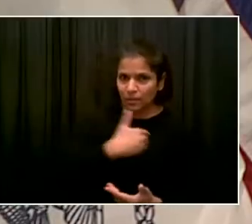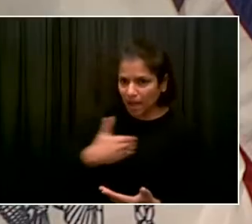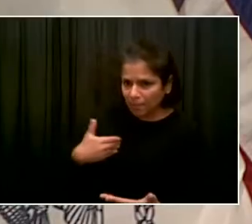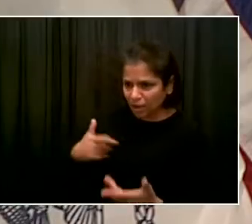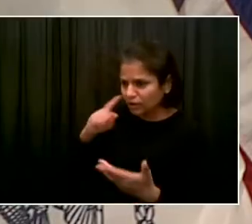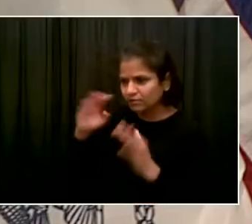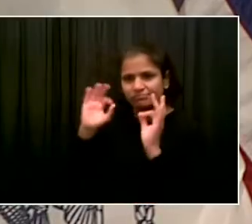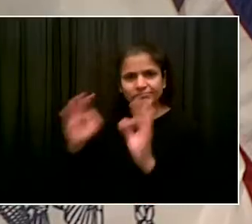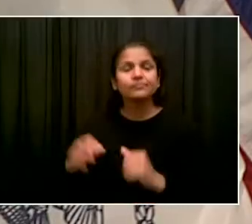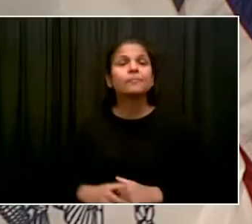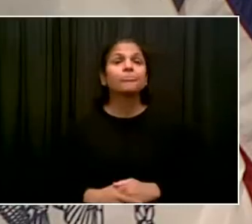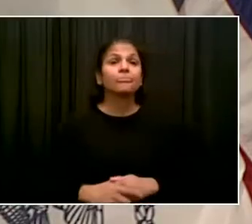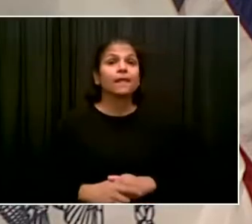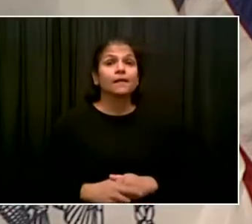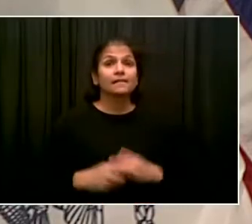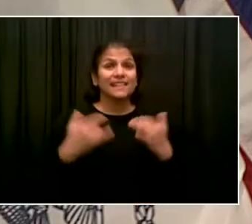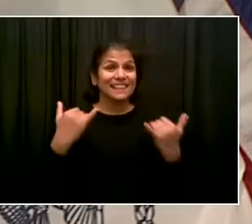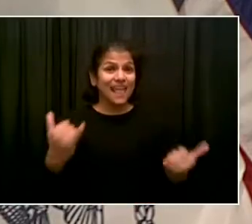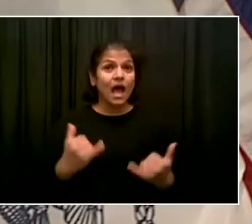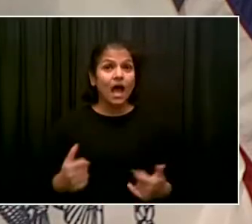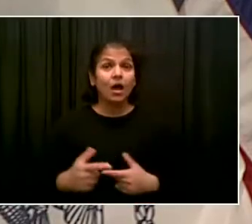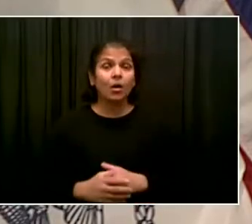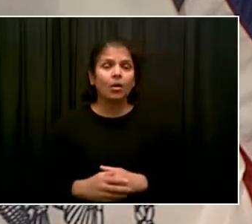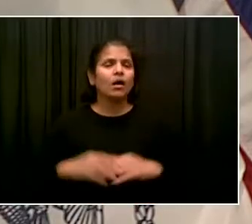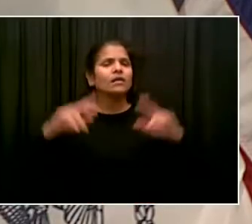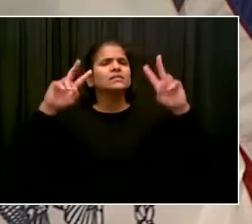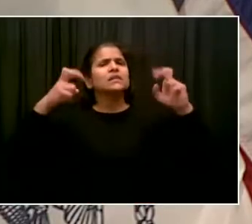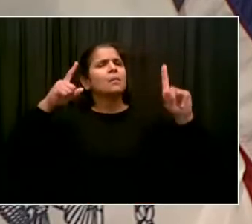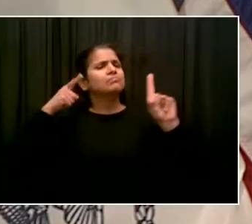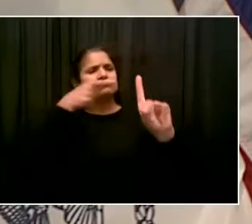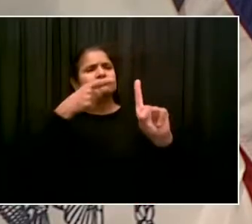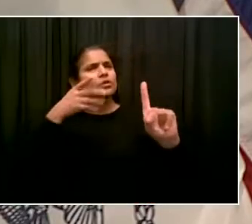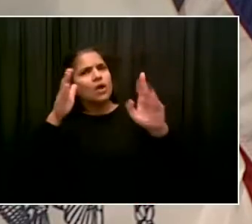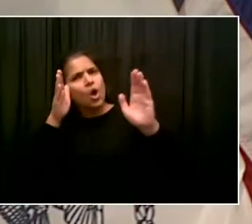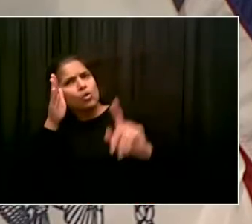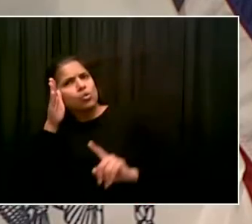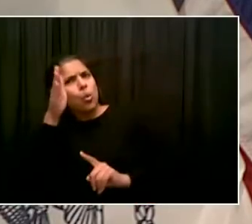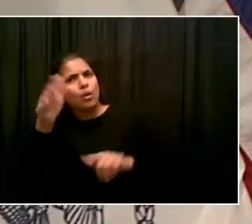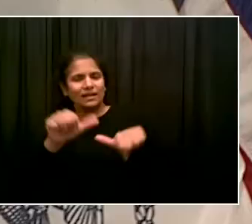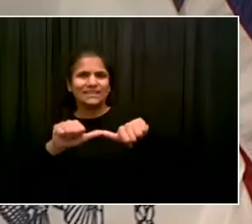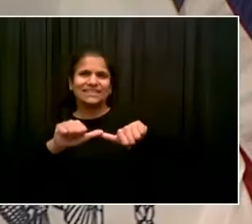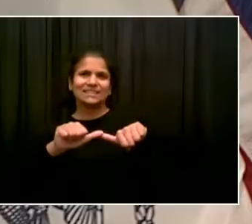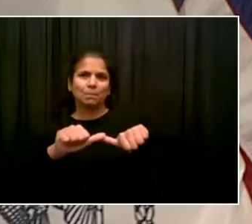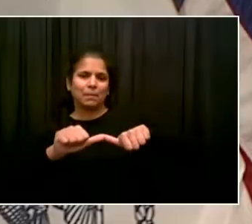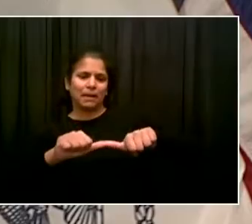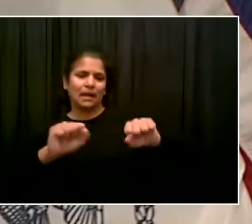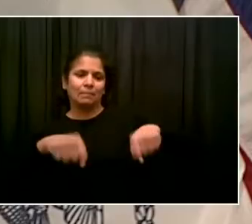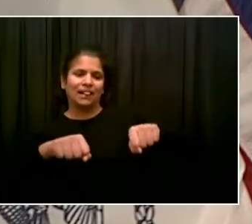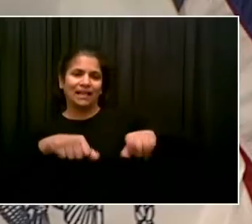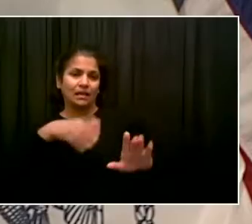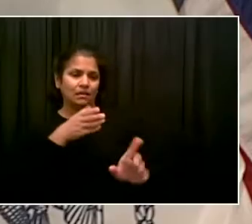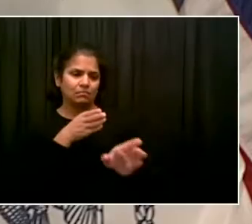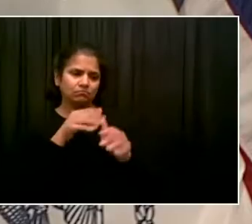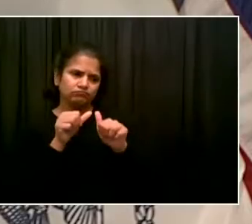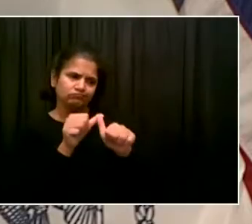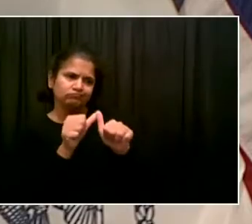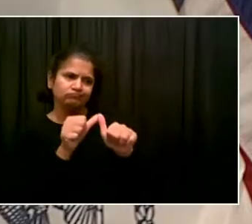ANOTHER TOPIC, THANK YOU AGAIN COUNCILMEMBER. ANOTHER TOPIC WHICH IS ABOUT OUR FUTURE,